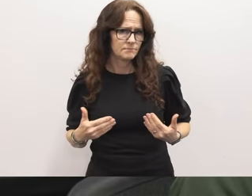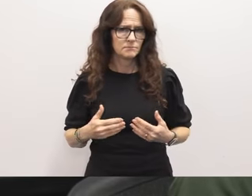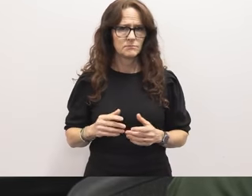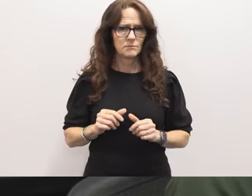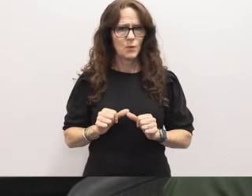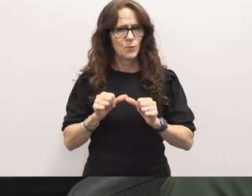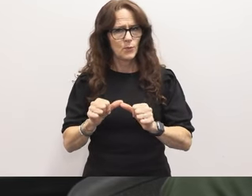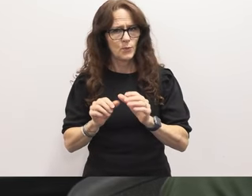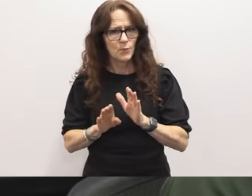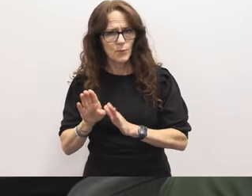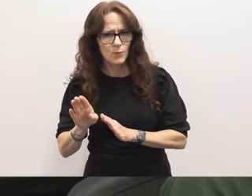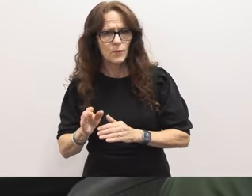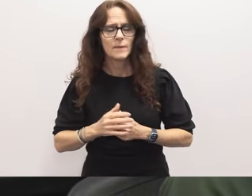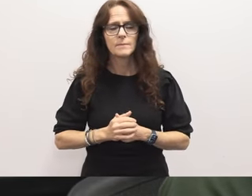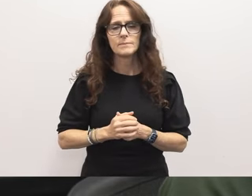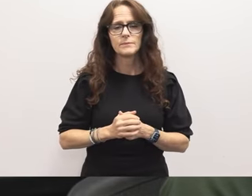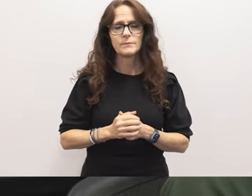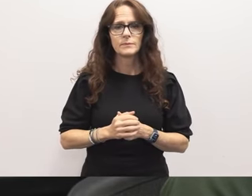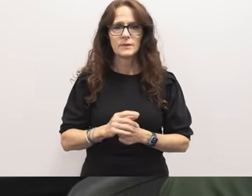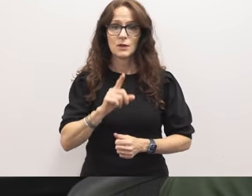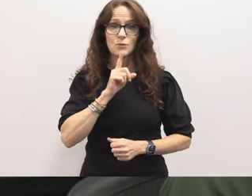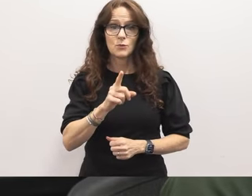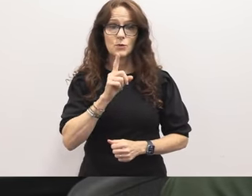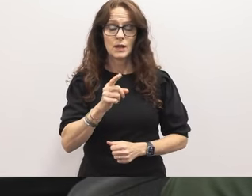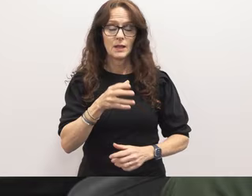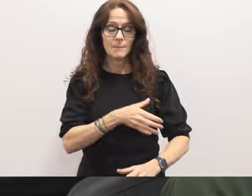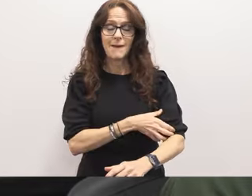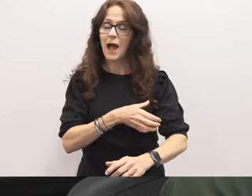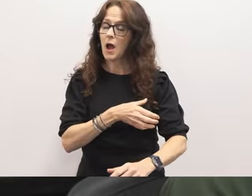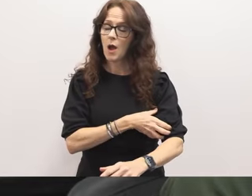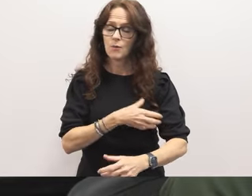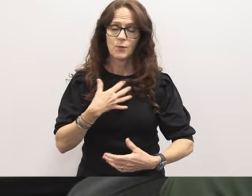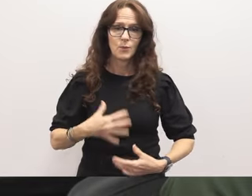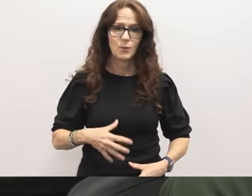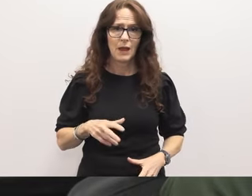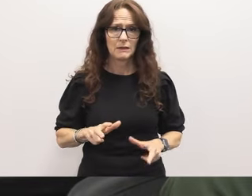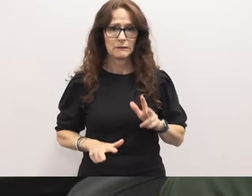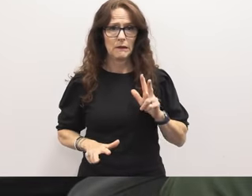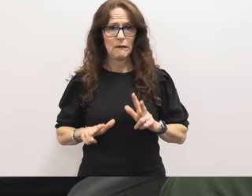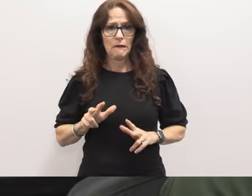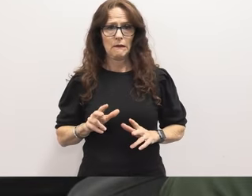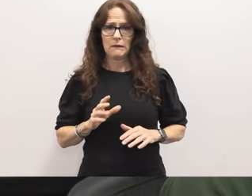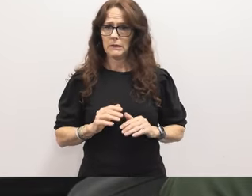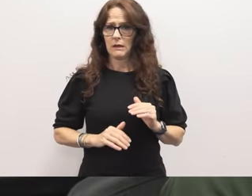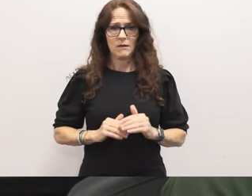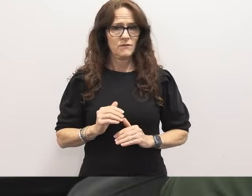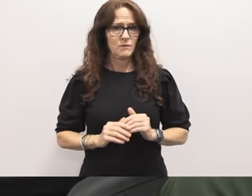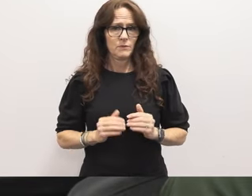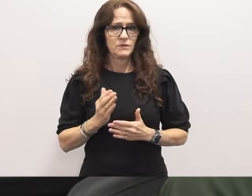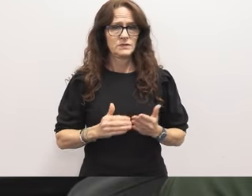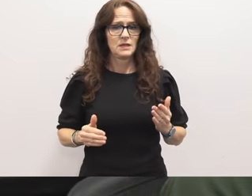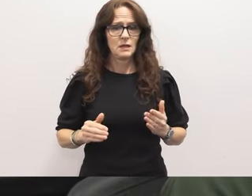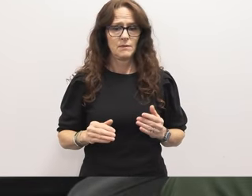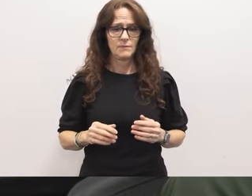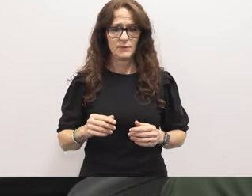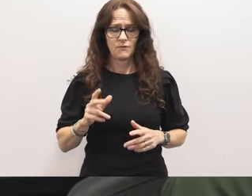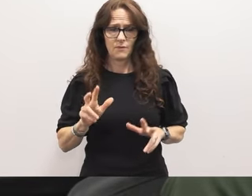And it was super, super powerful and super uncomfortable for some people as well. And out of uncomfortability inside that word